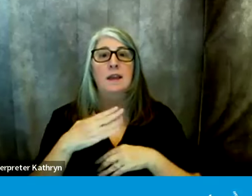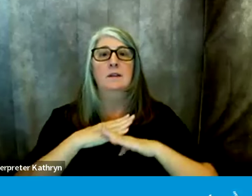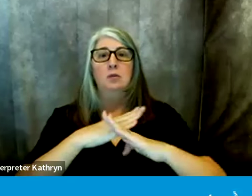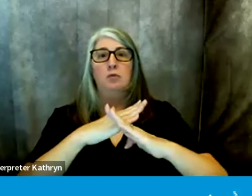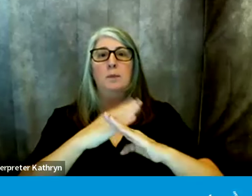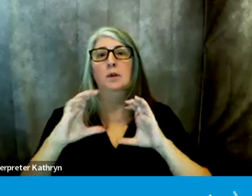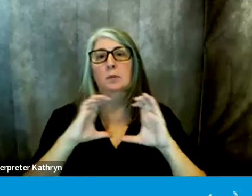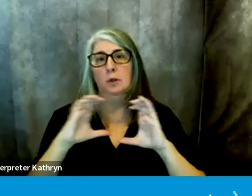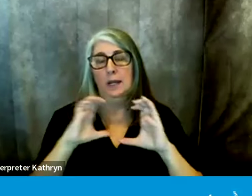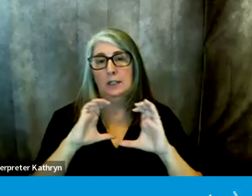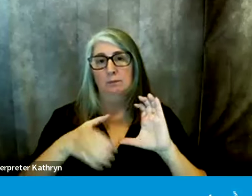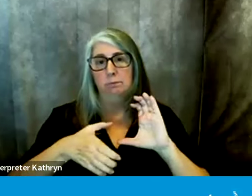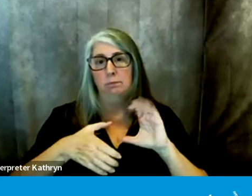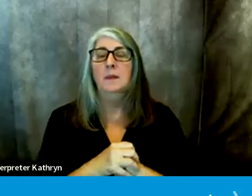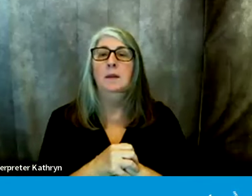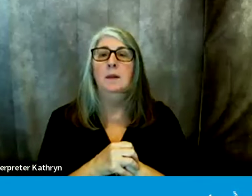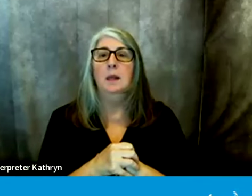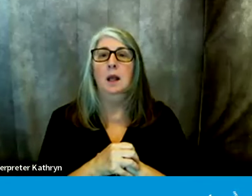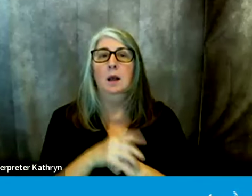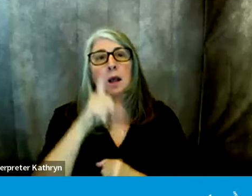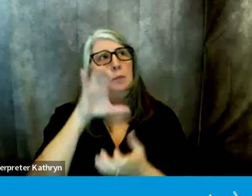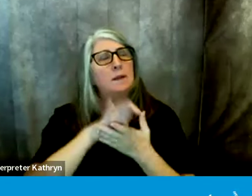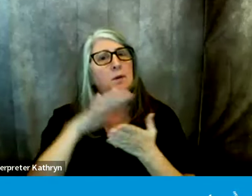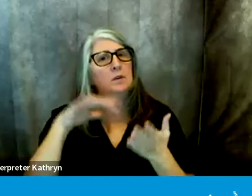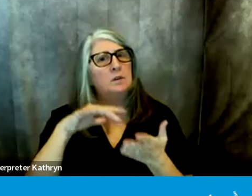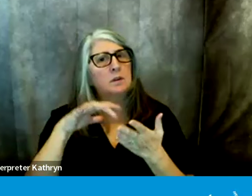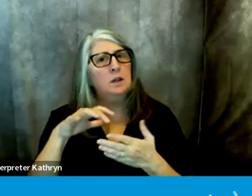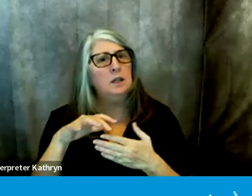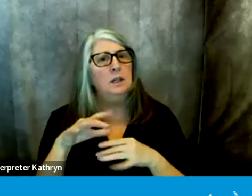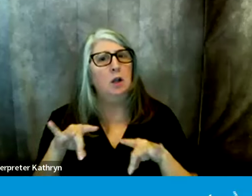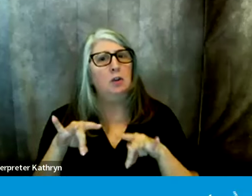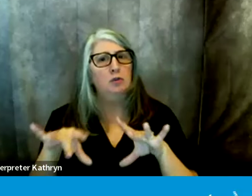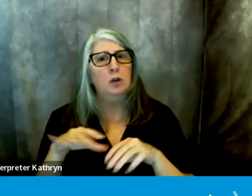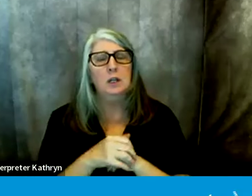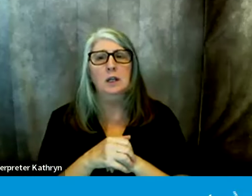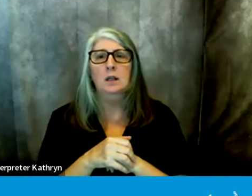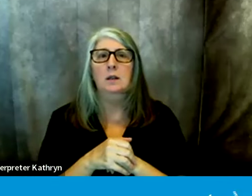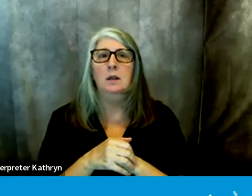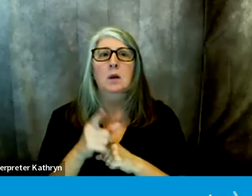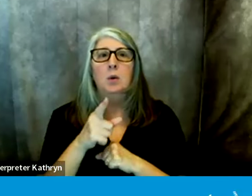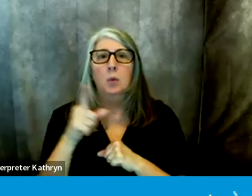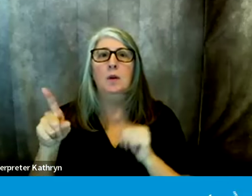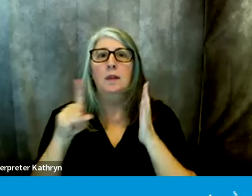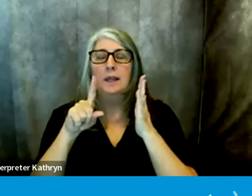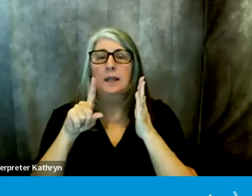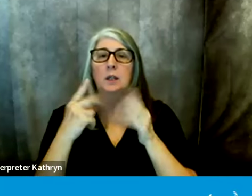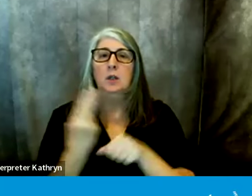I believe there's a study from Australia from the late nineties where they studied SCI individuals, cadavers that had SCI.